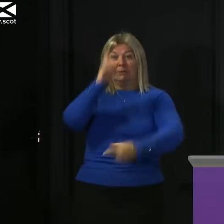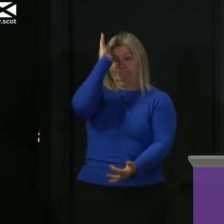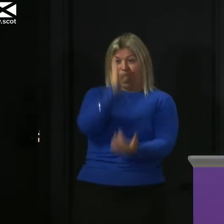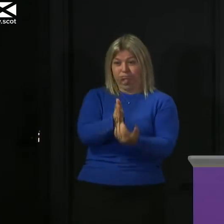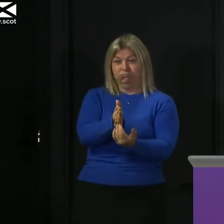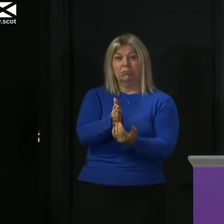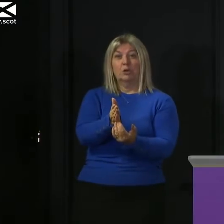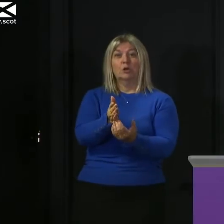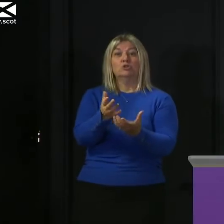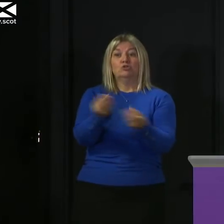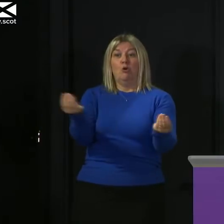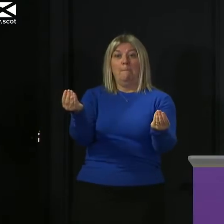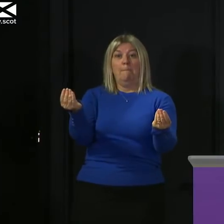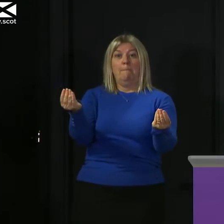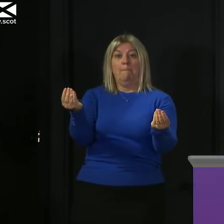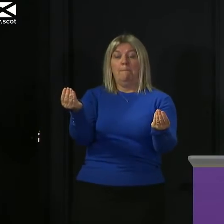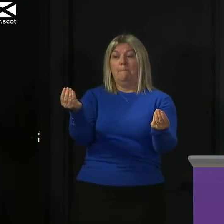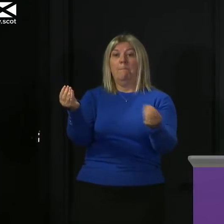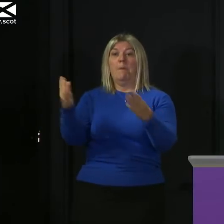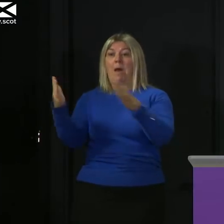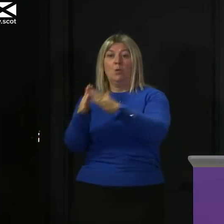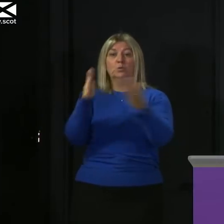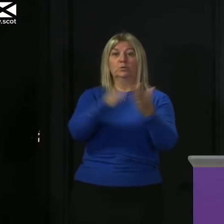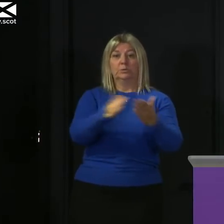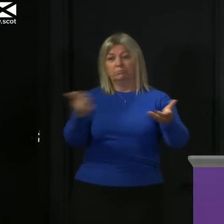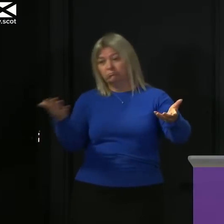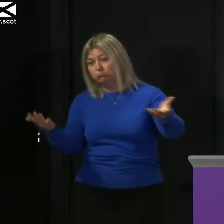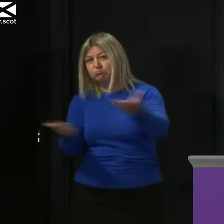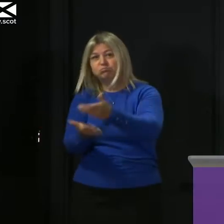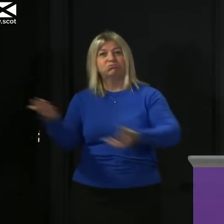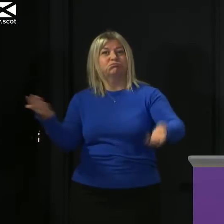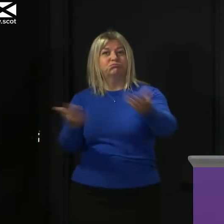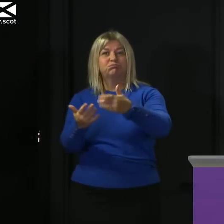to household. And if we do that, because of the time lag yes I still expect these numbers over